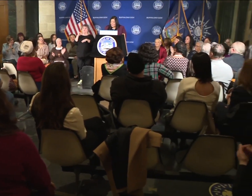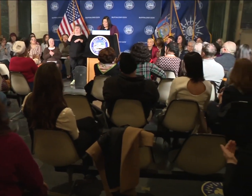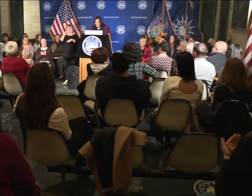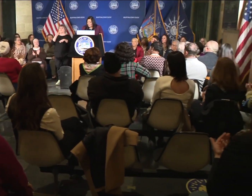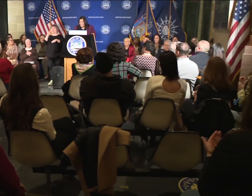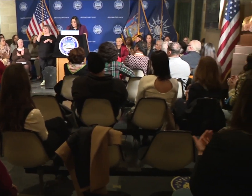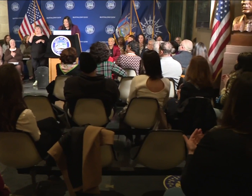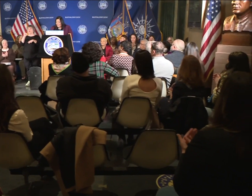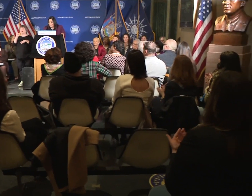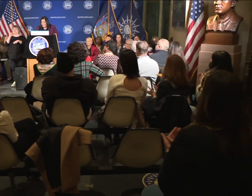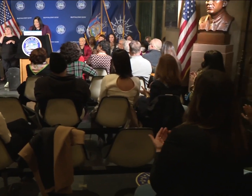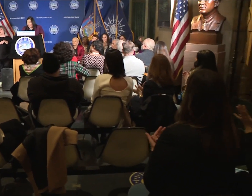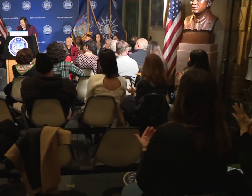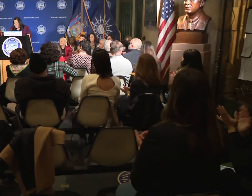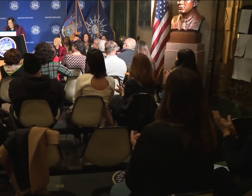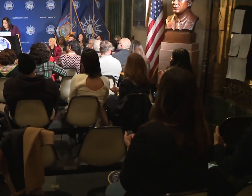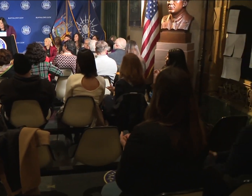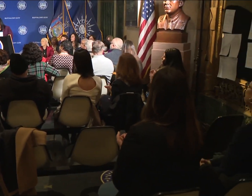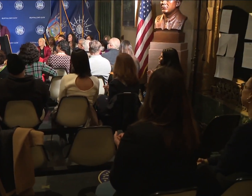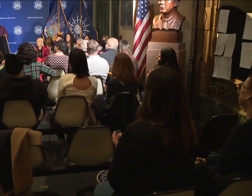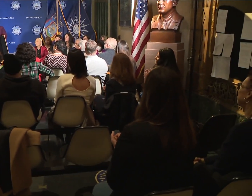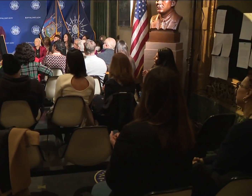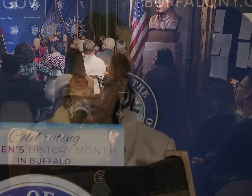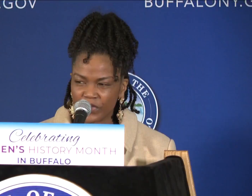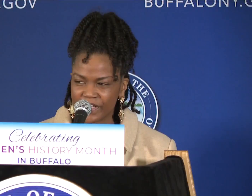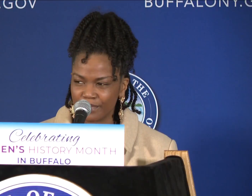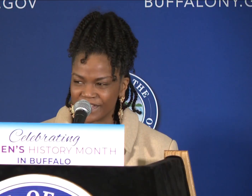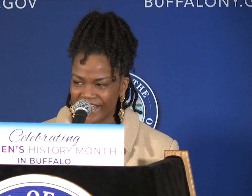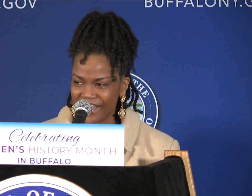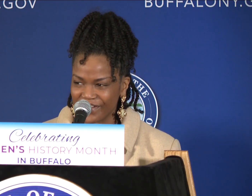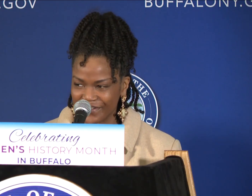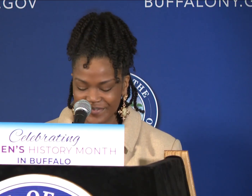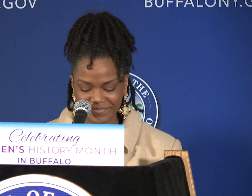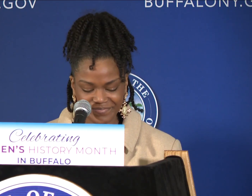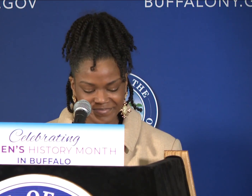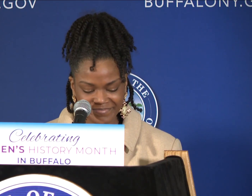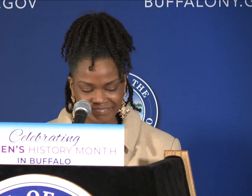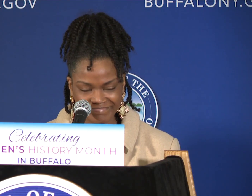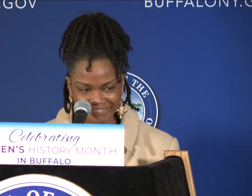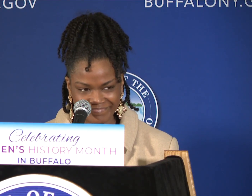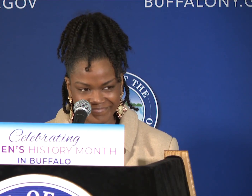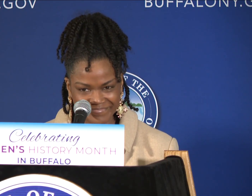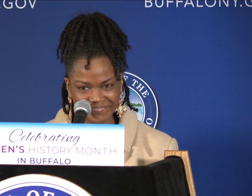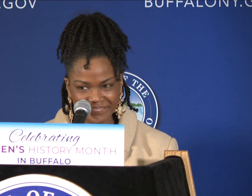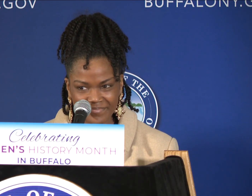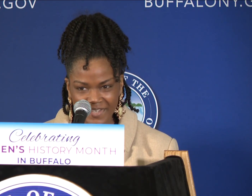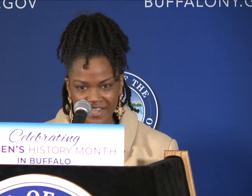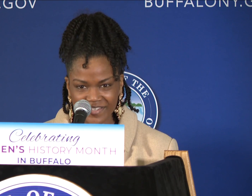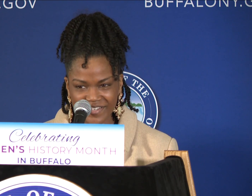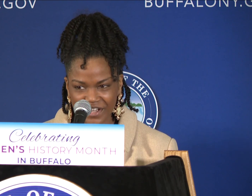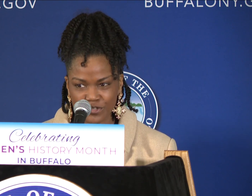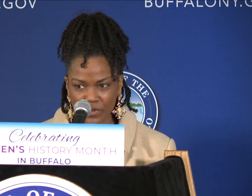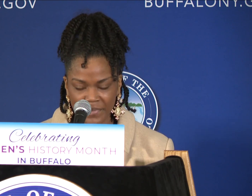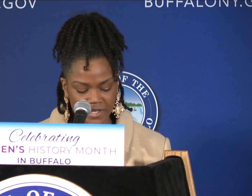what an Impenetrable force we are when we come together. Hm. Yes, us women.